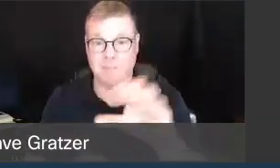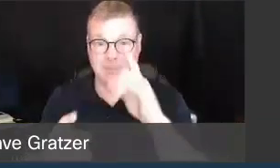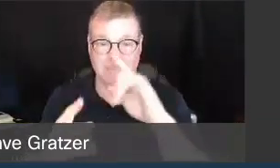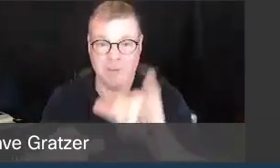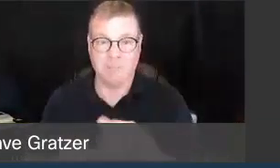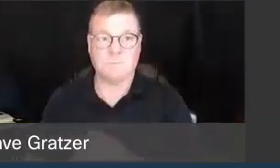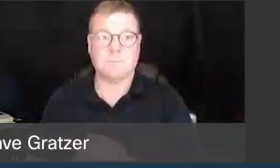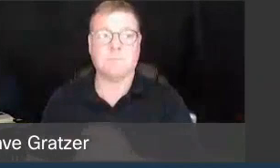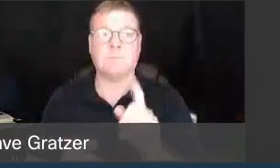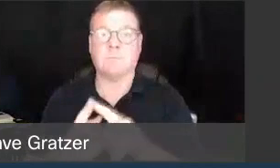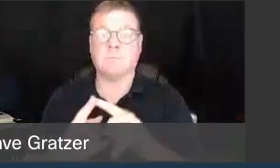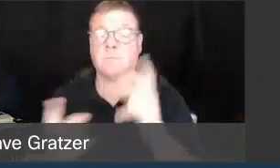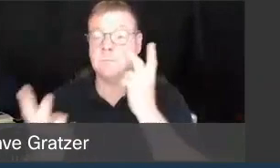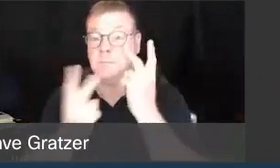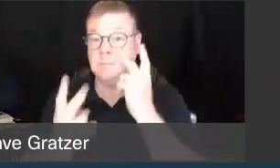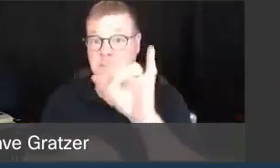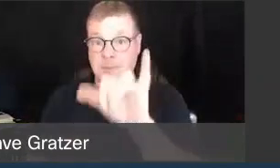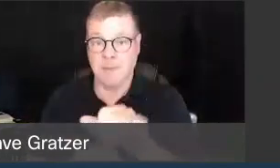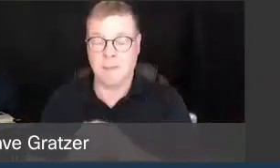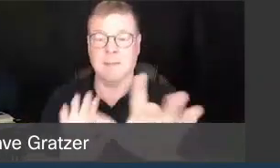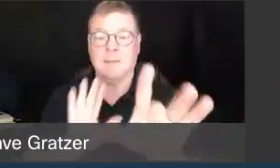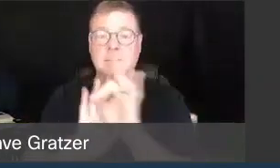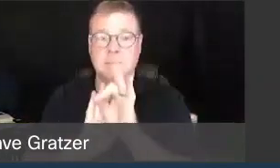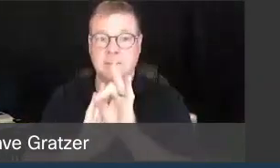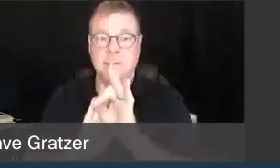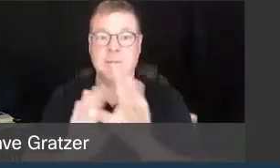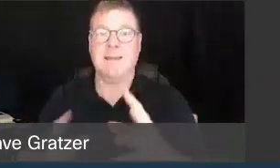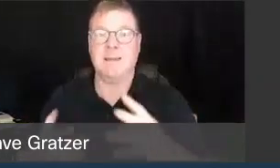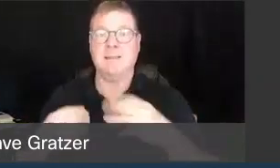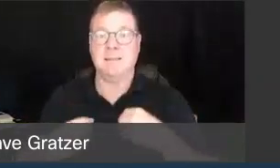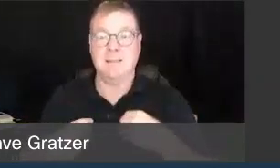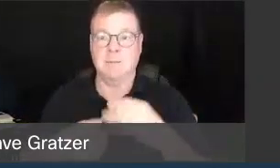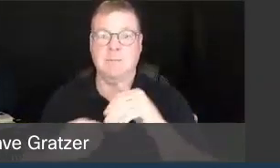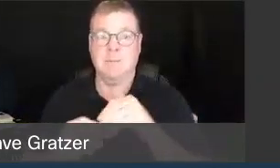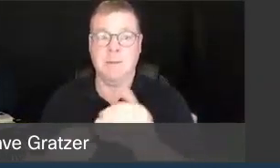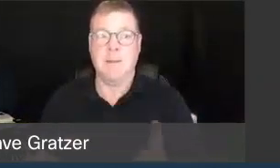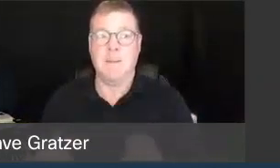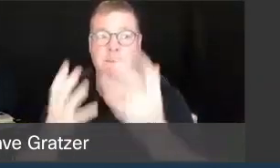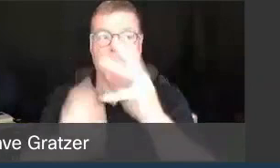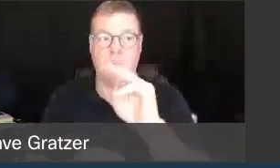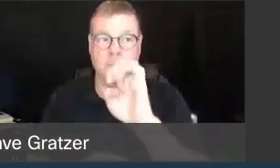to view life captioning, select the accept button in the multimedia pod,